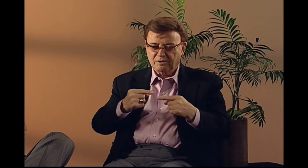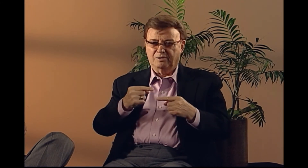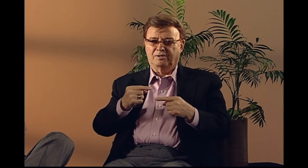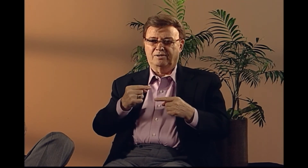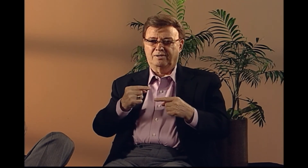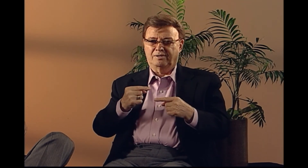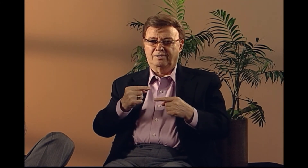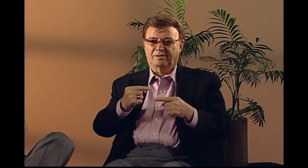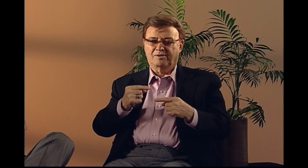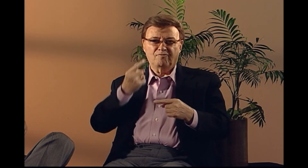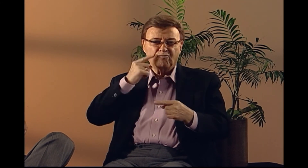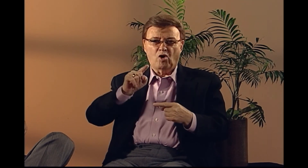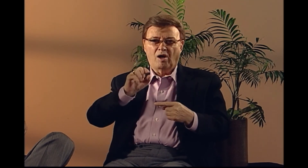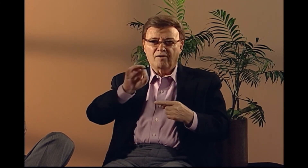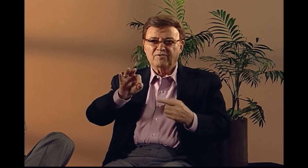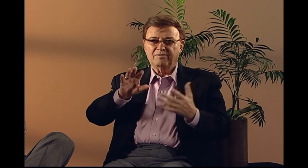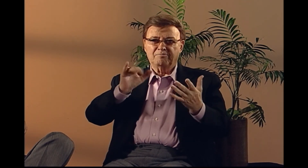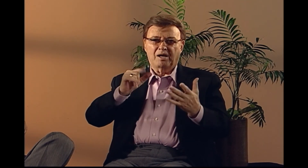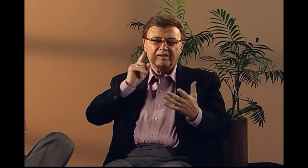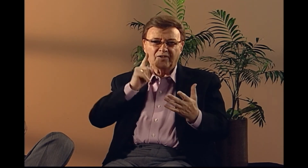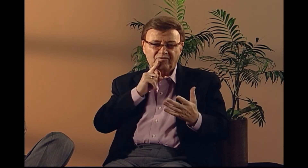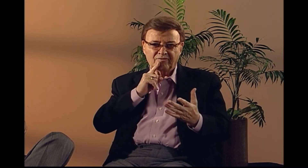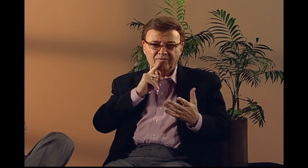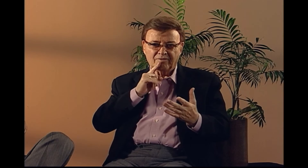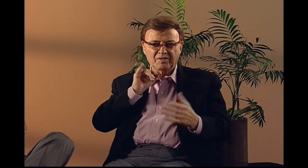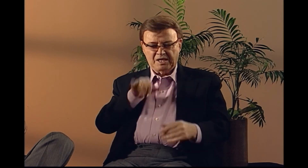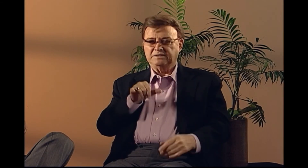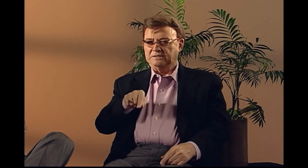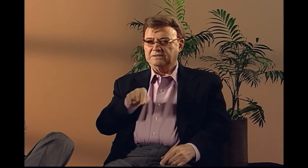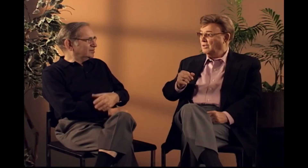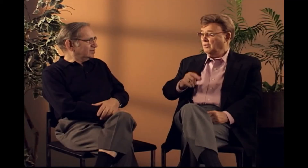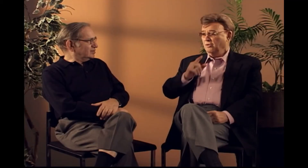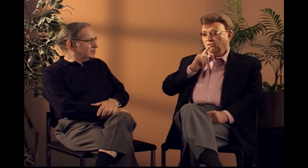The Deaf Theater is really focused on writing plays for,